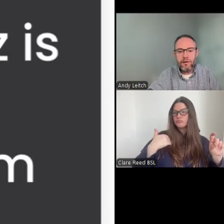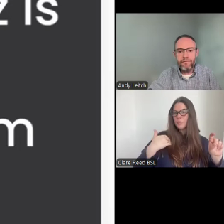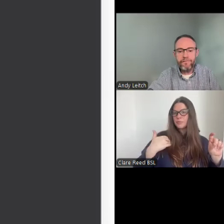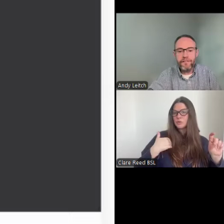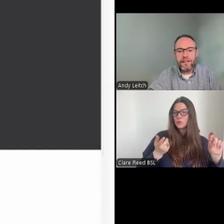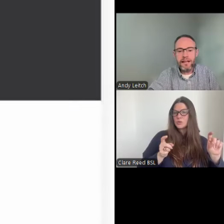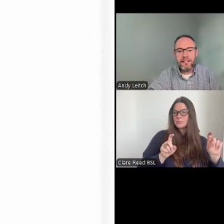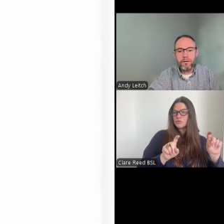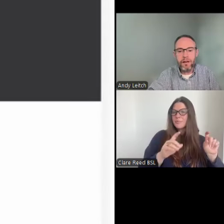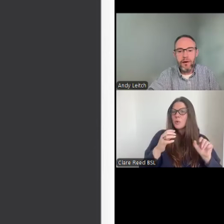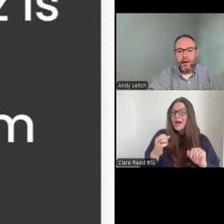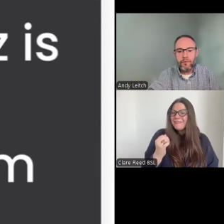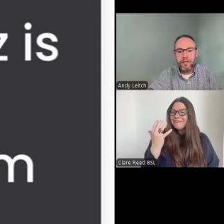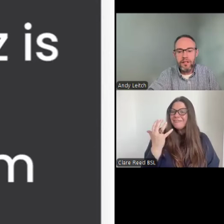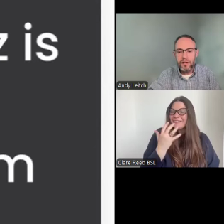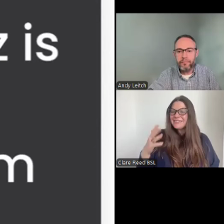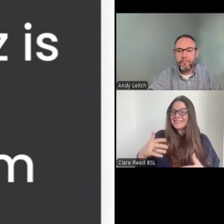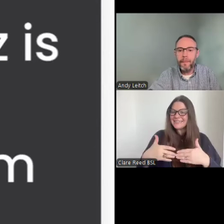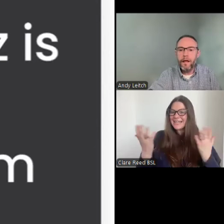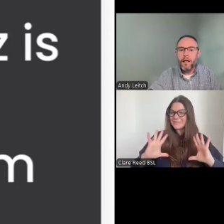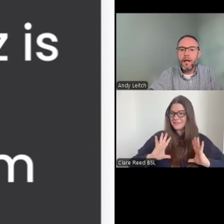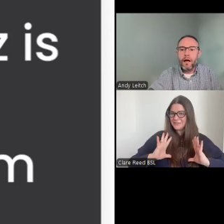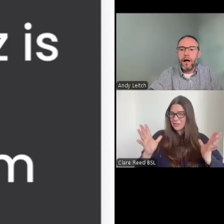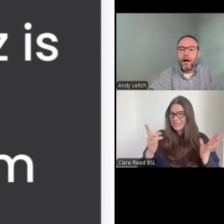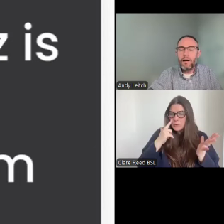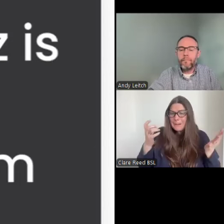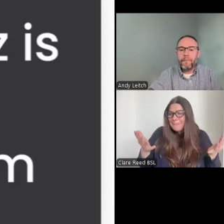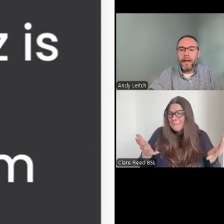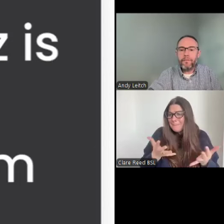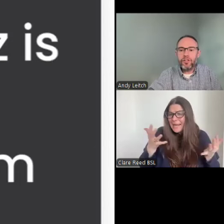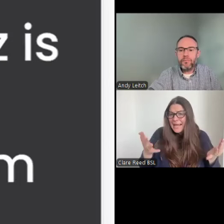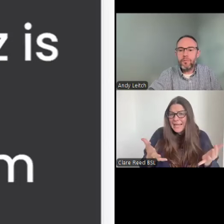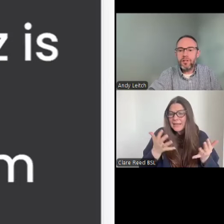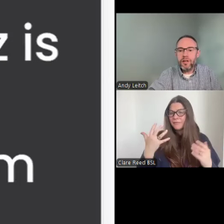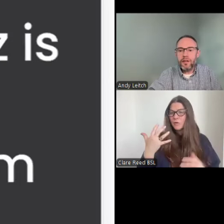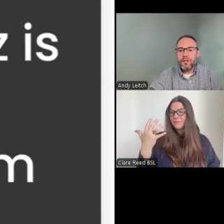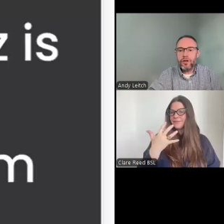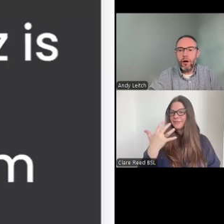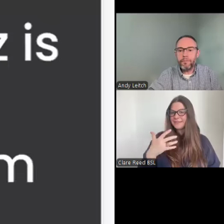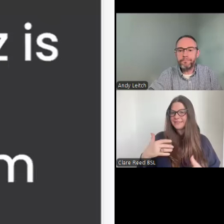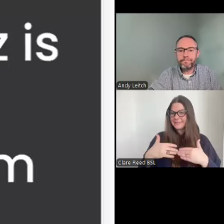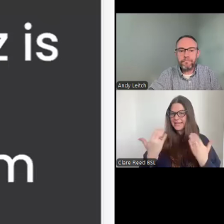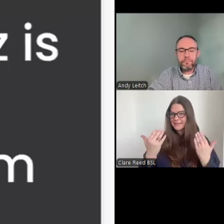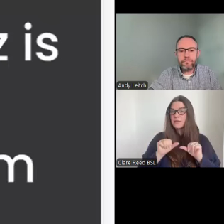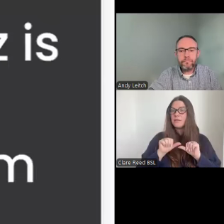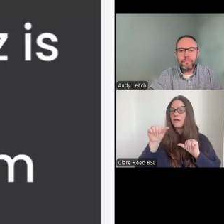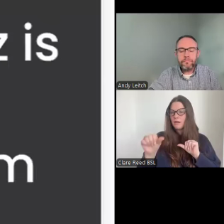so I've got 15 days to play around with this design. I've got some options at the top.